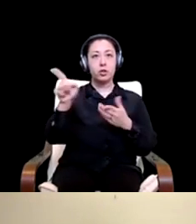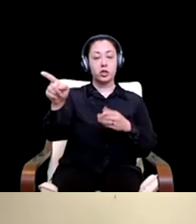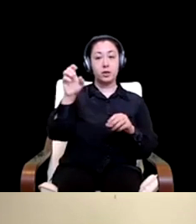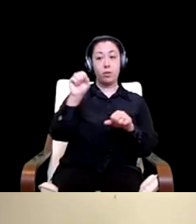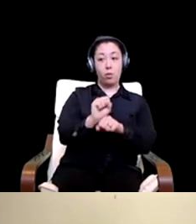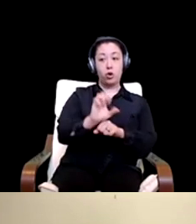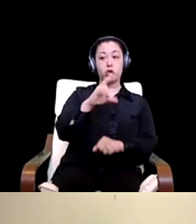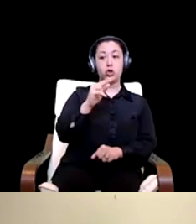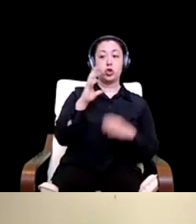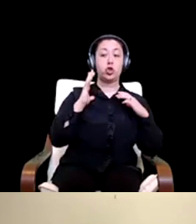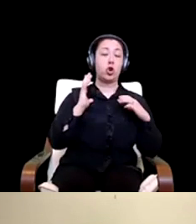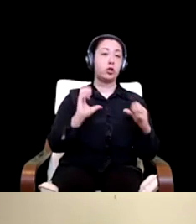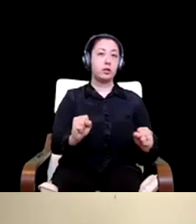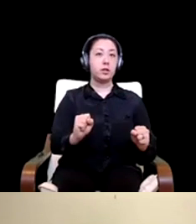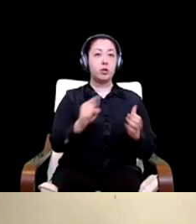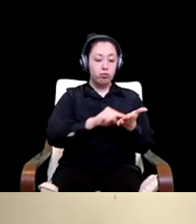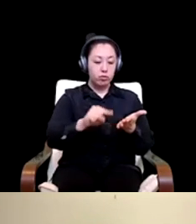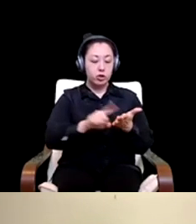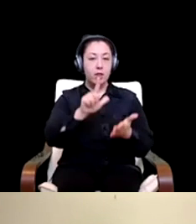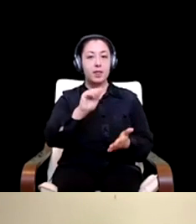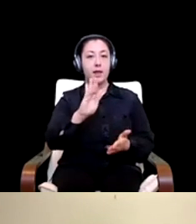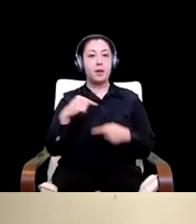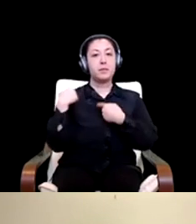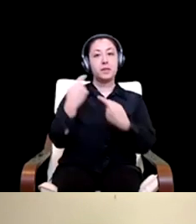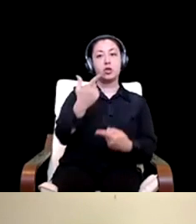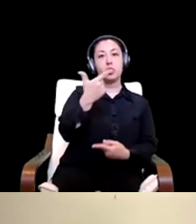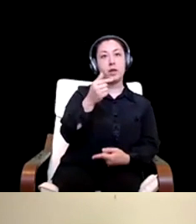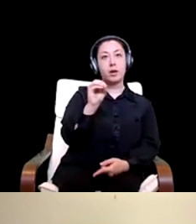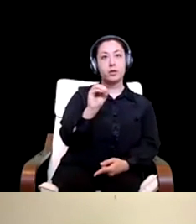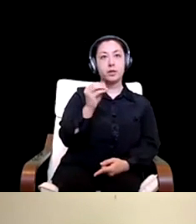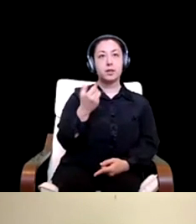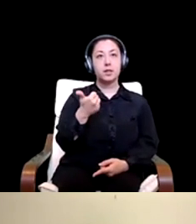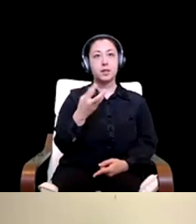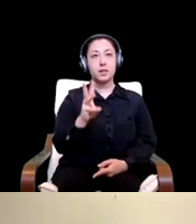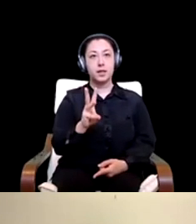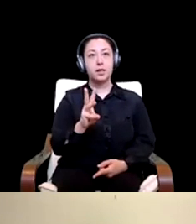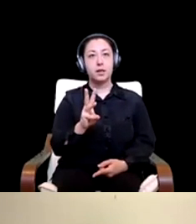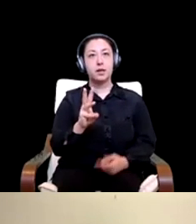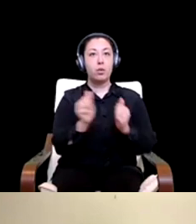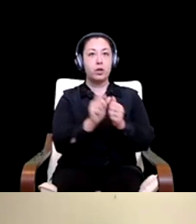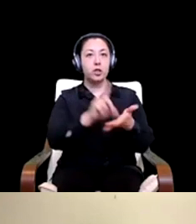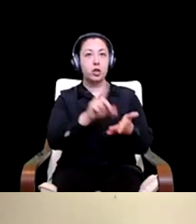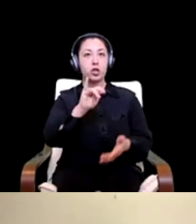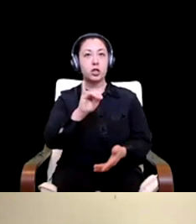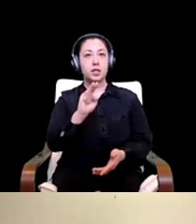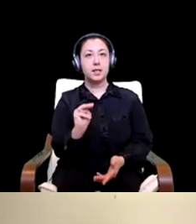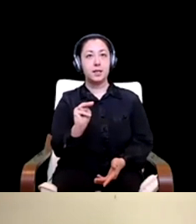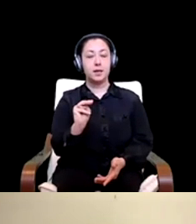2016. Her research interests include educational needs, supports and experiences of students